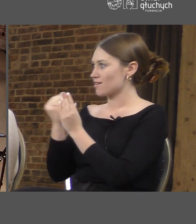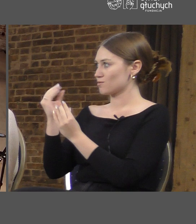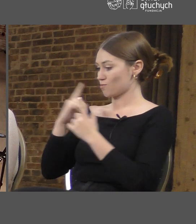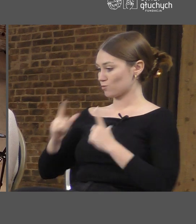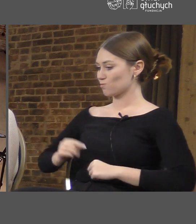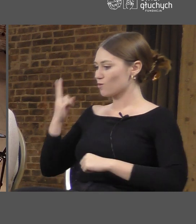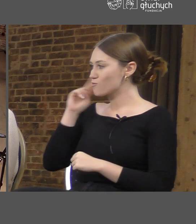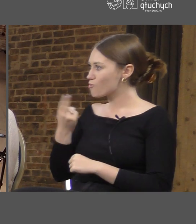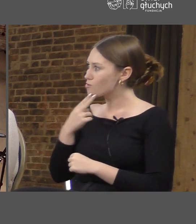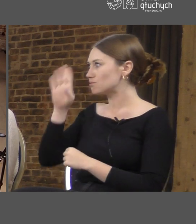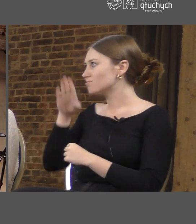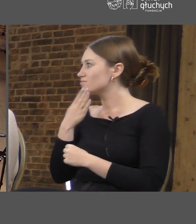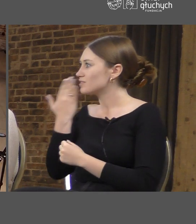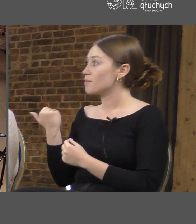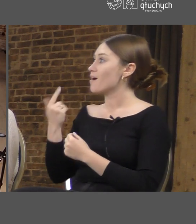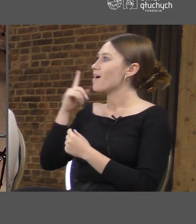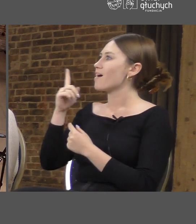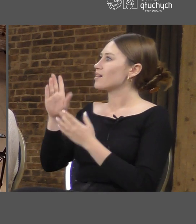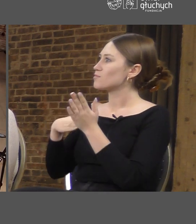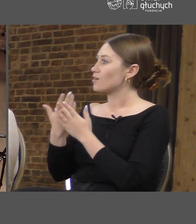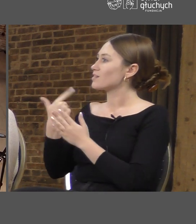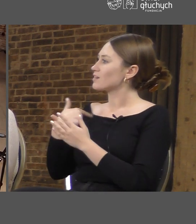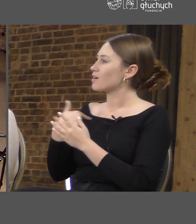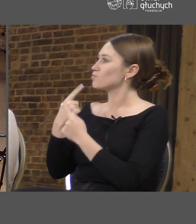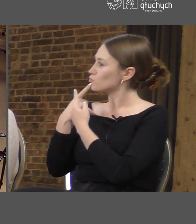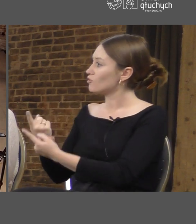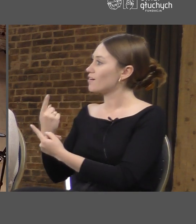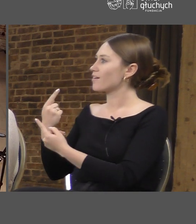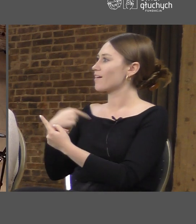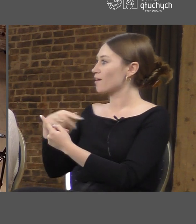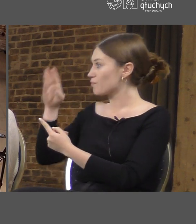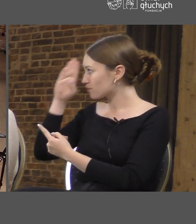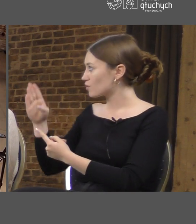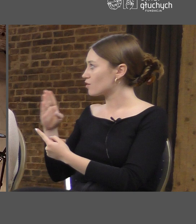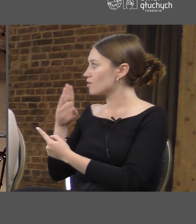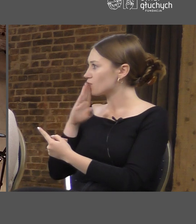Whereas when I crossed out that sentence in my CV, that I am a person with hearing impairment, just a normal CV,